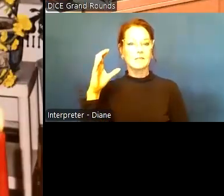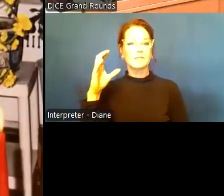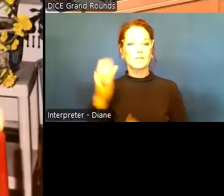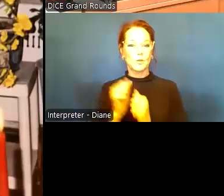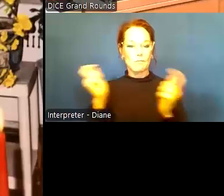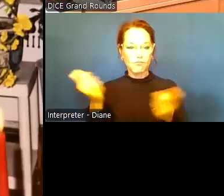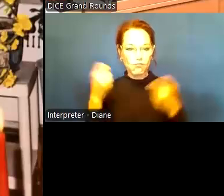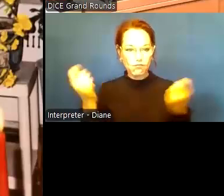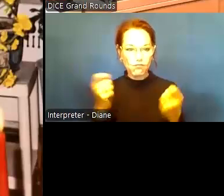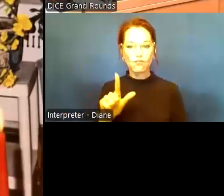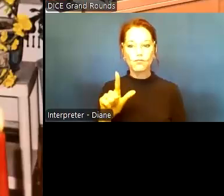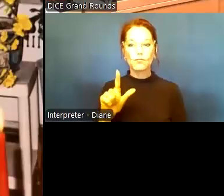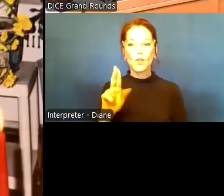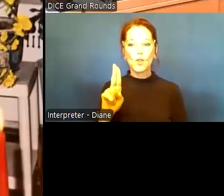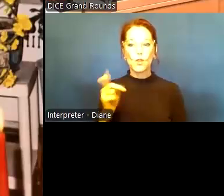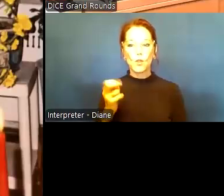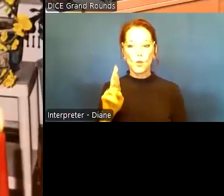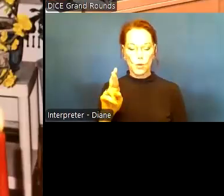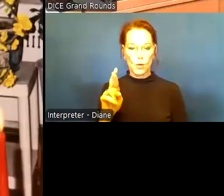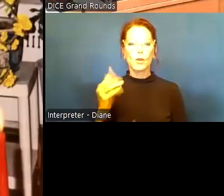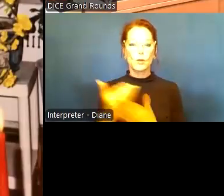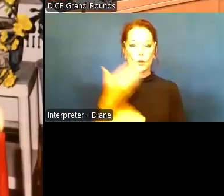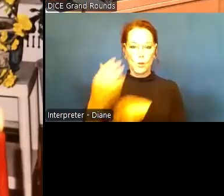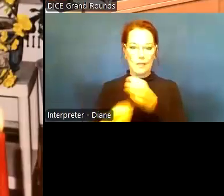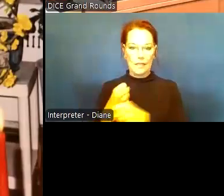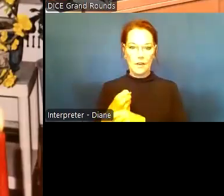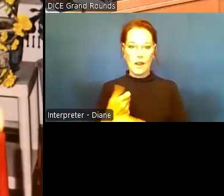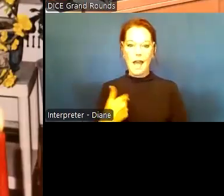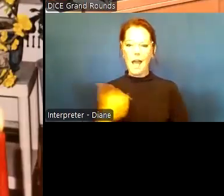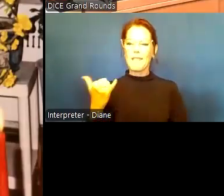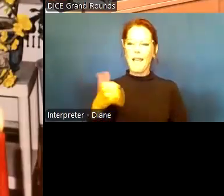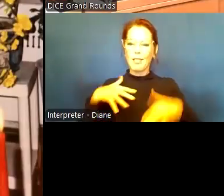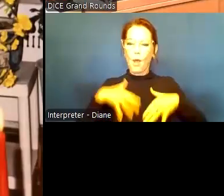New Year I'm one of the ones in yellows and I think I'm holding a little red envelope and